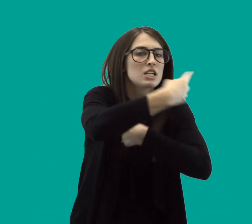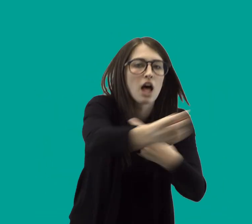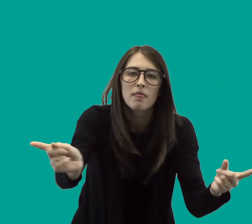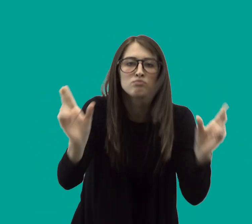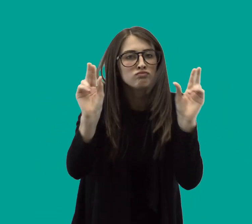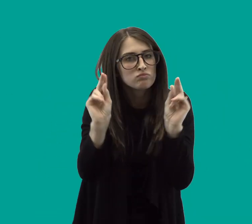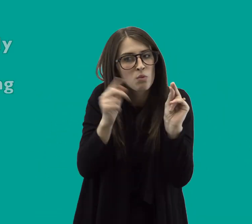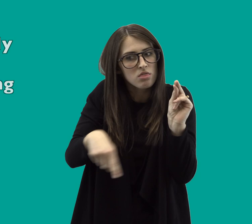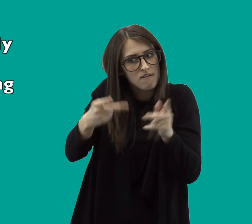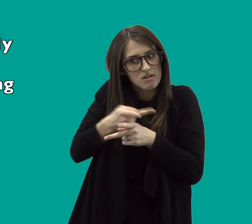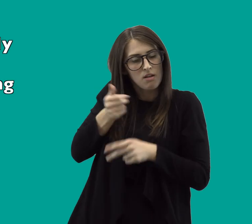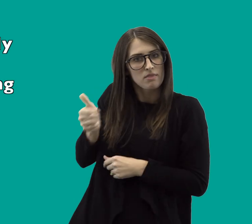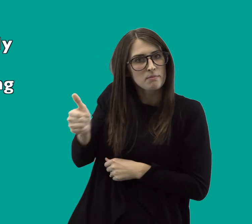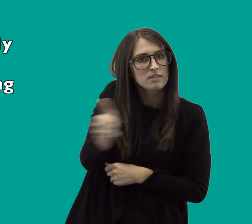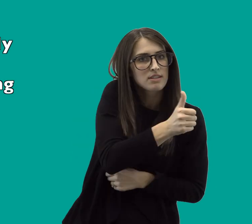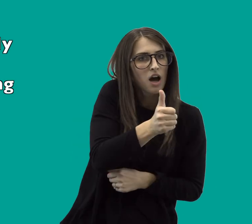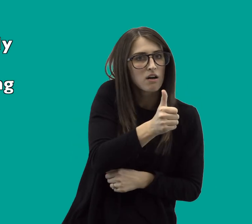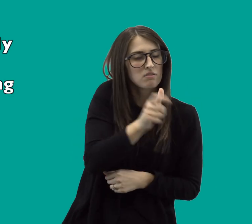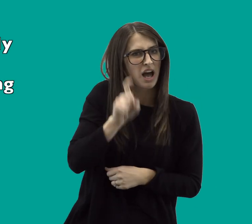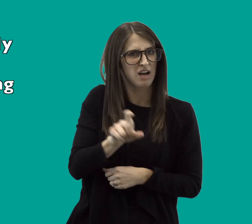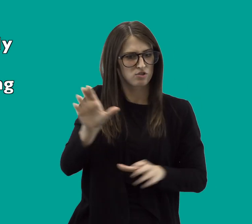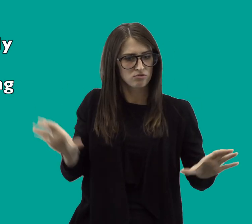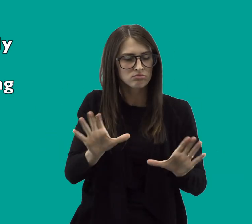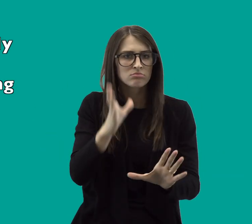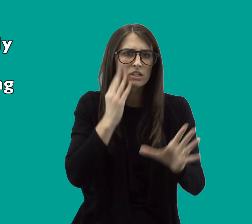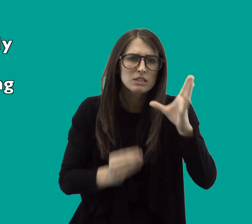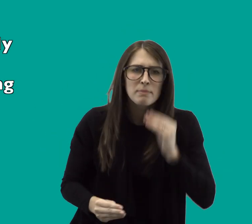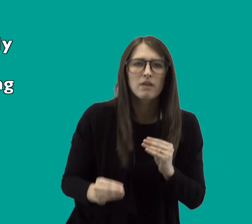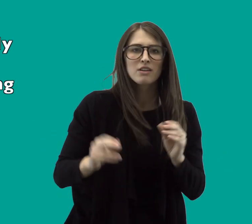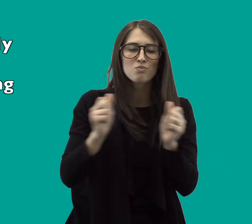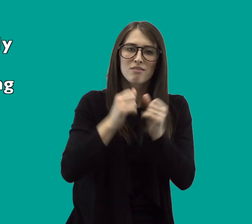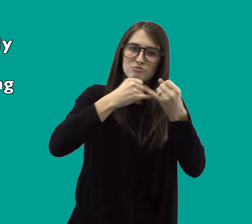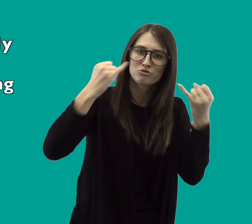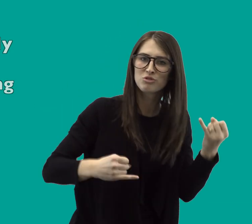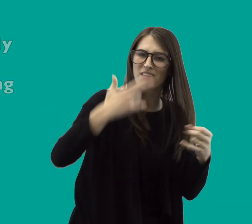Not by me telling them they figured it out for themselves with string and a fun activity